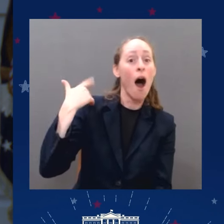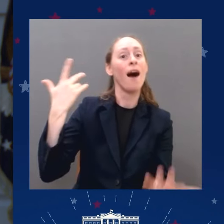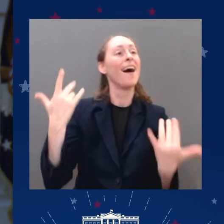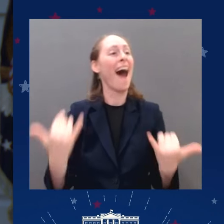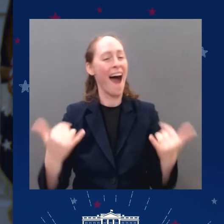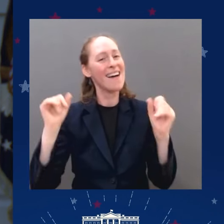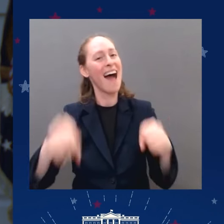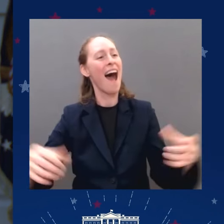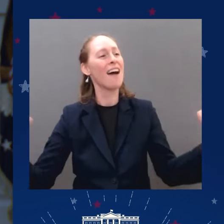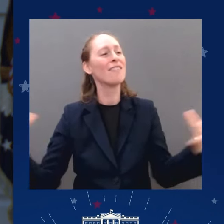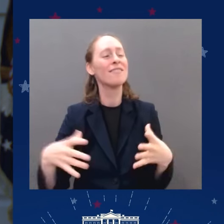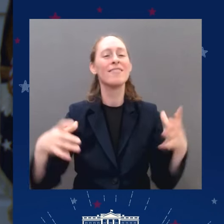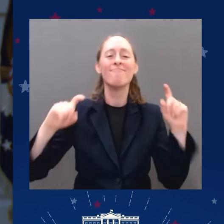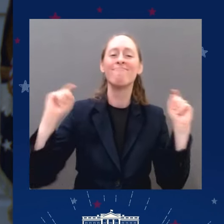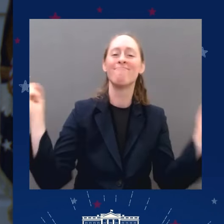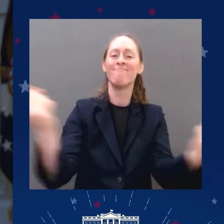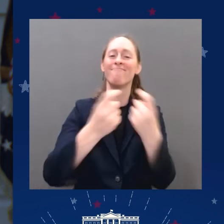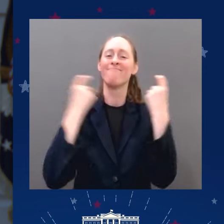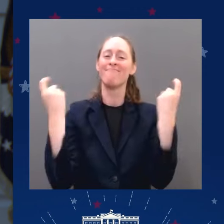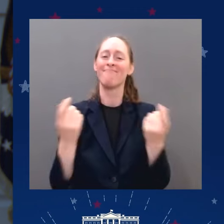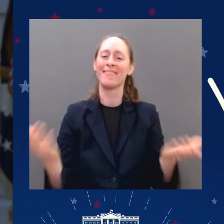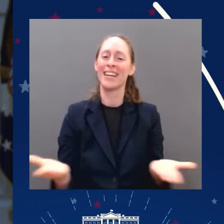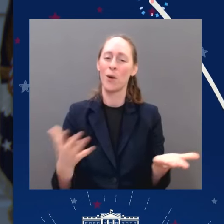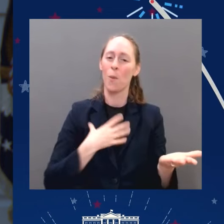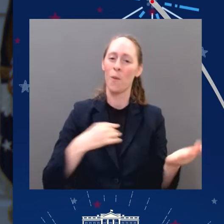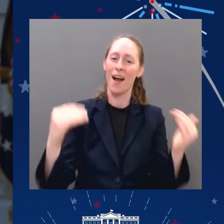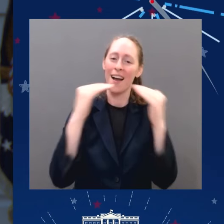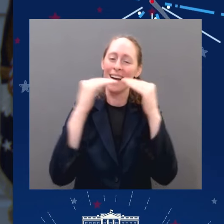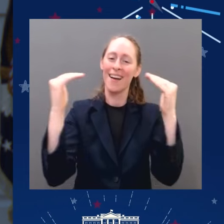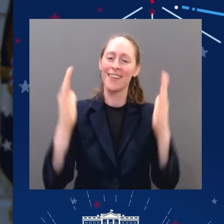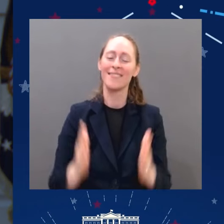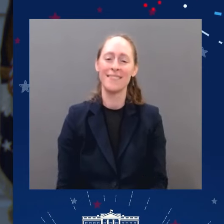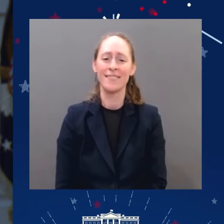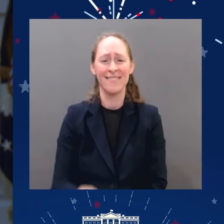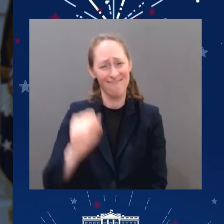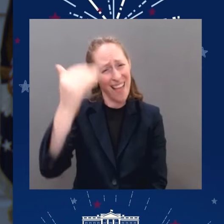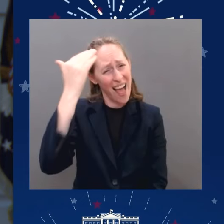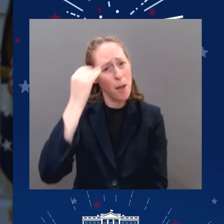America has the strongest economy in the world. More people are working and starting businesses,